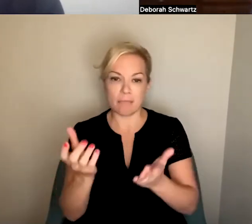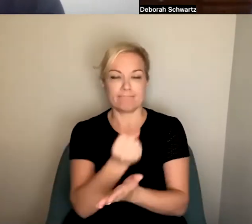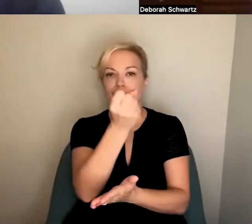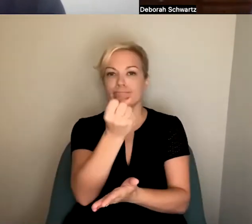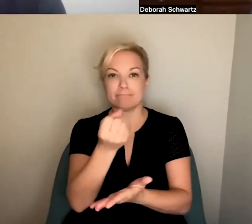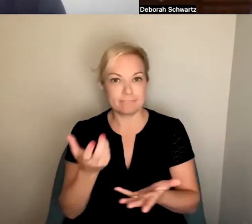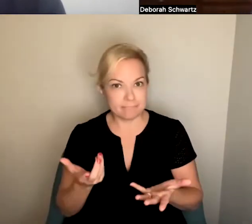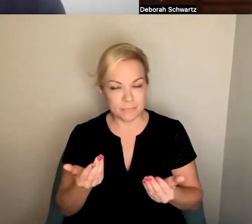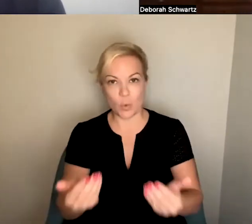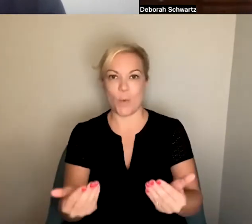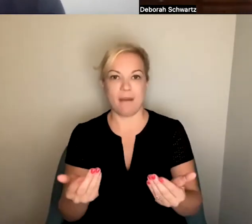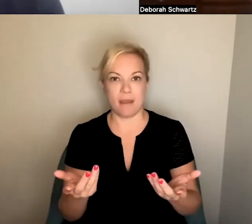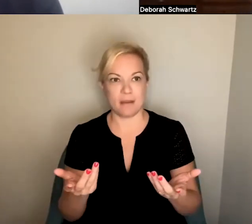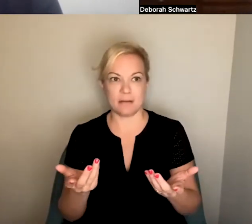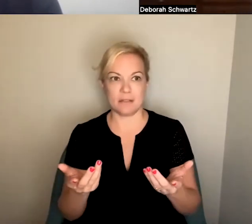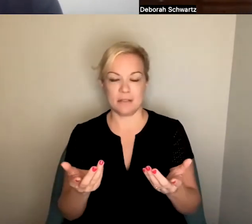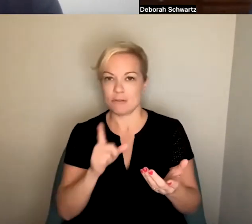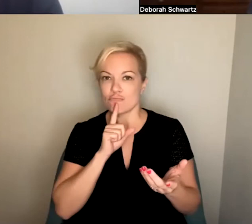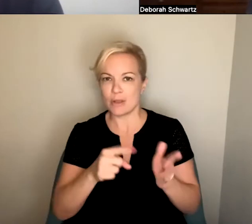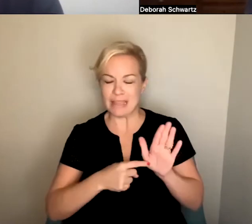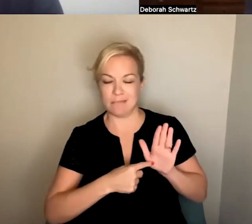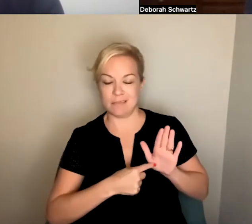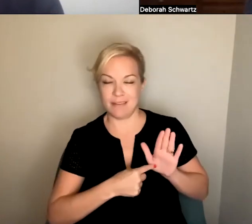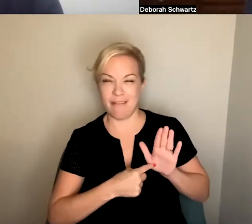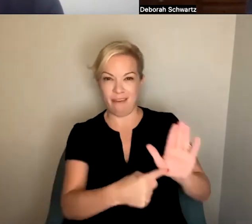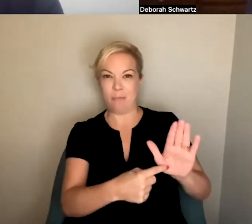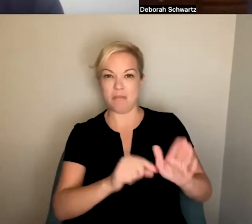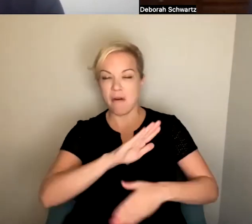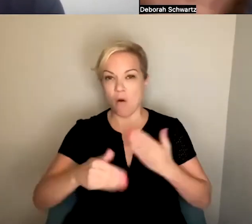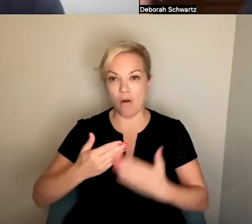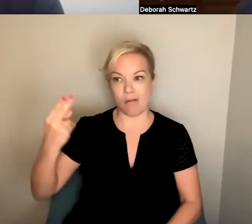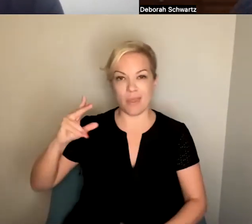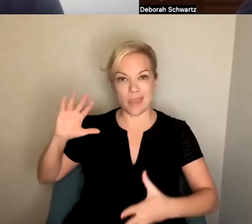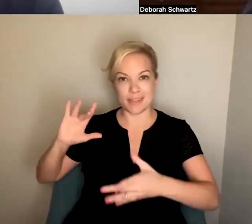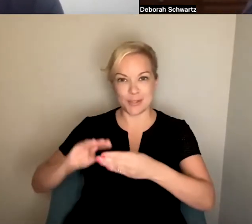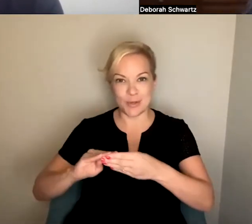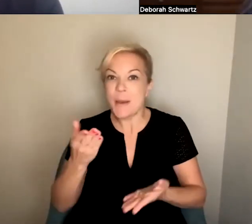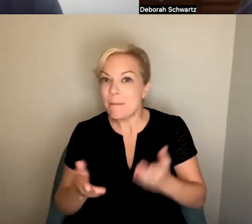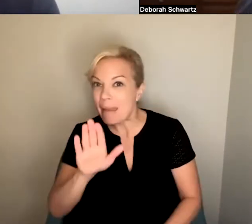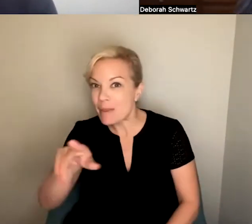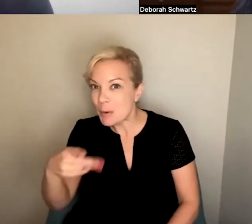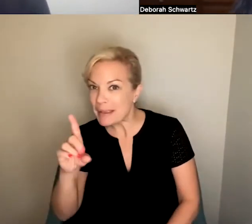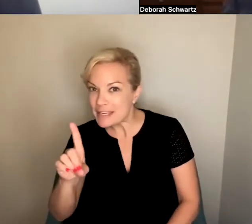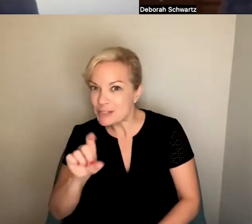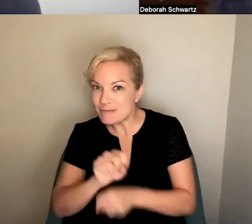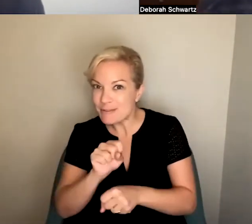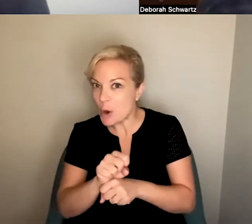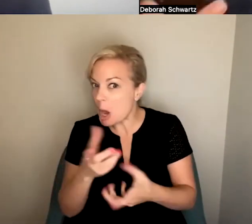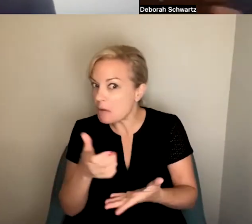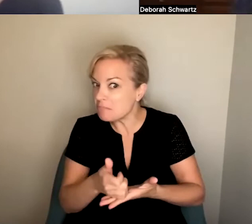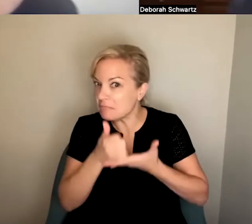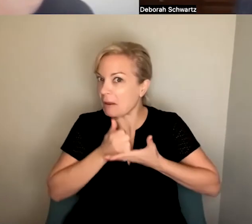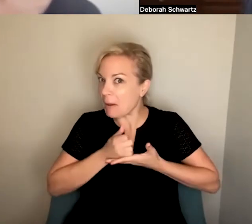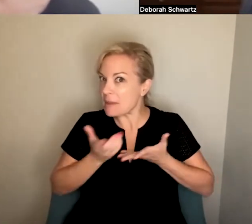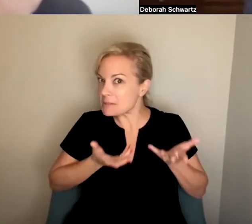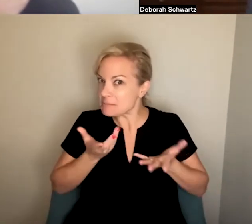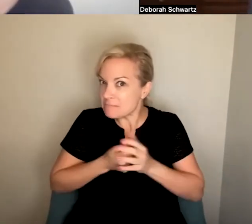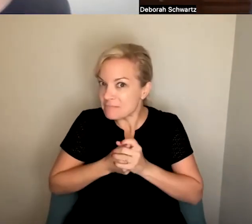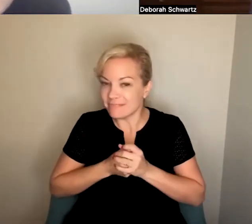perhaps amplify some of that history, maybe, maybe your PhD will help us get there, I don't know.